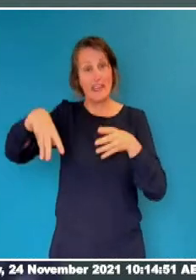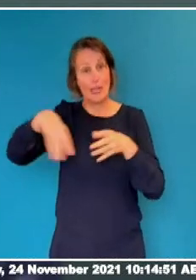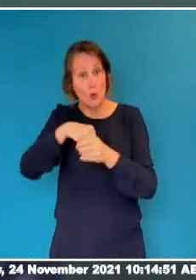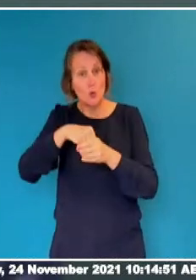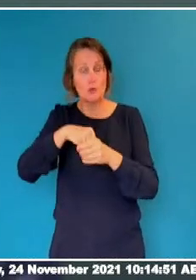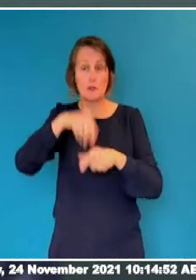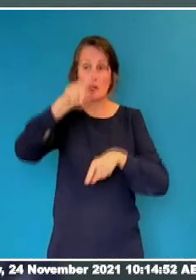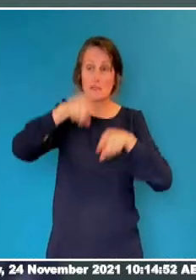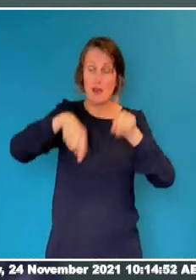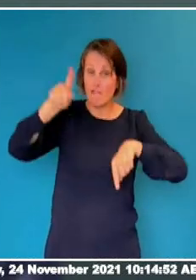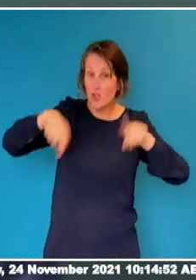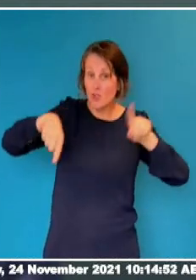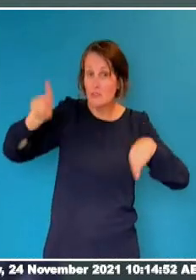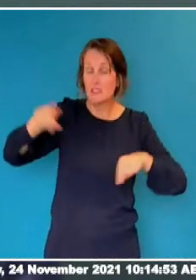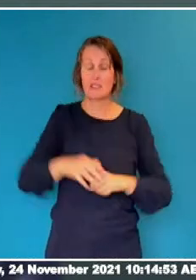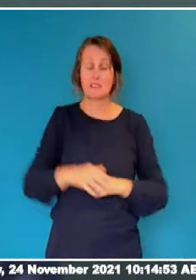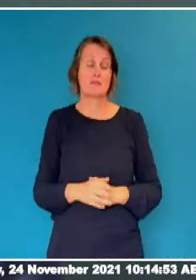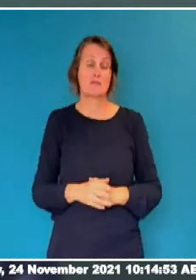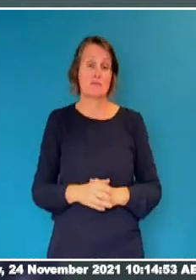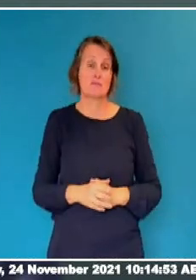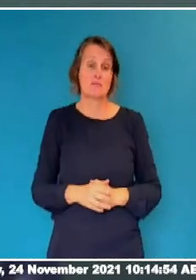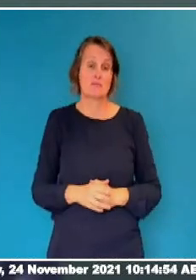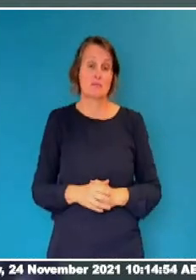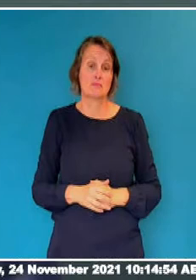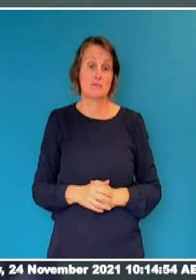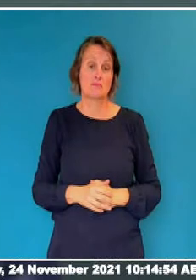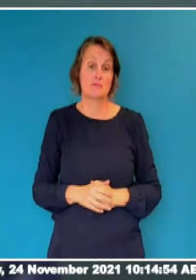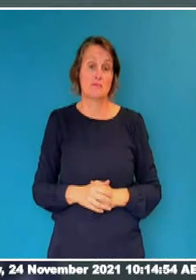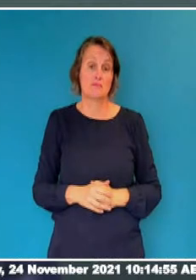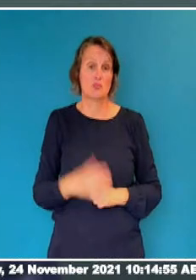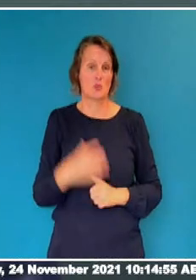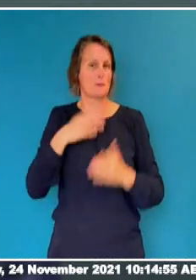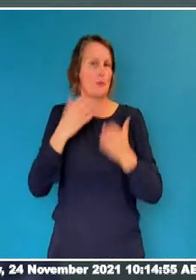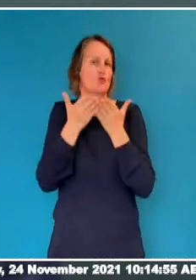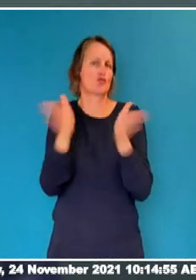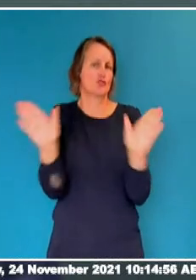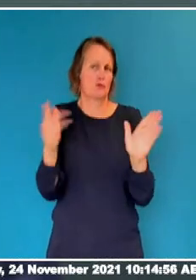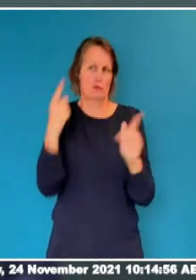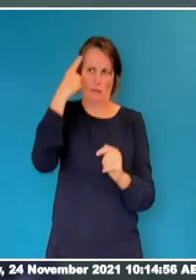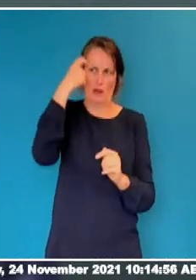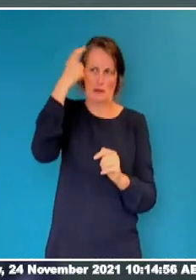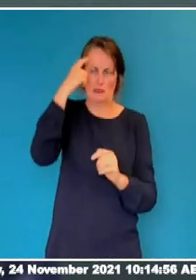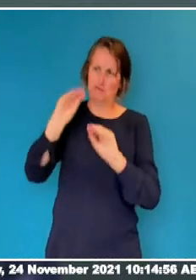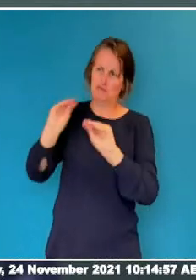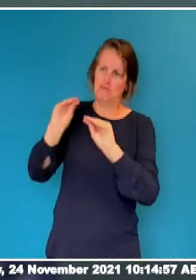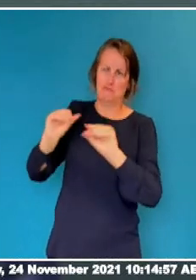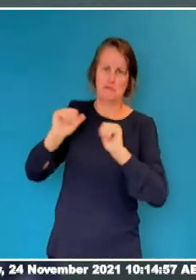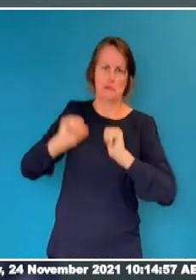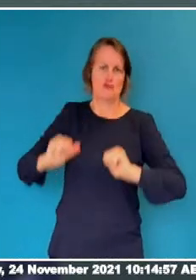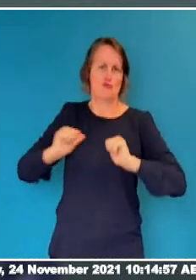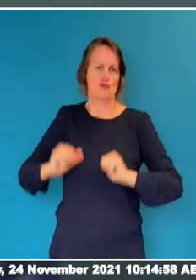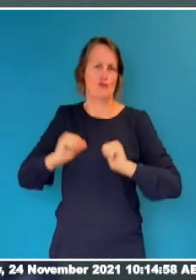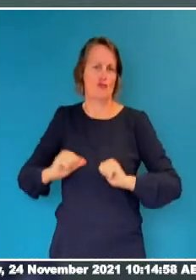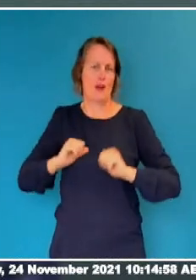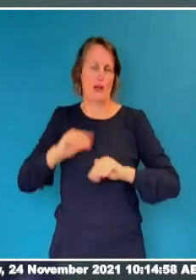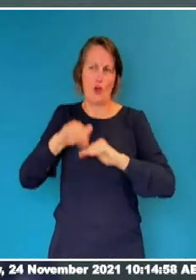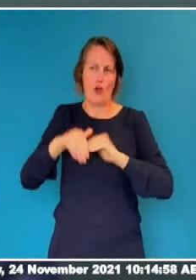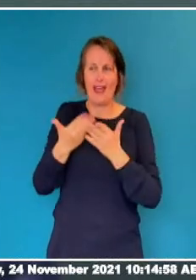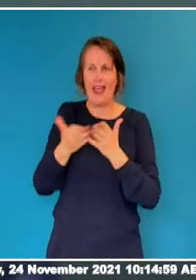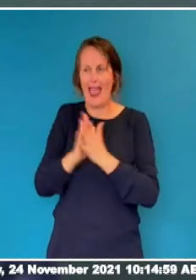So it speaks to the determinations of adjustments and